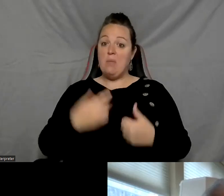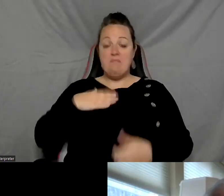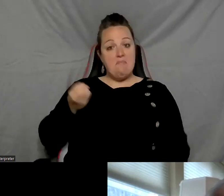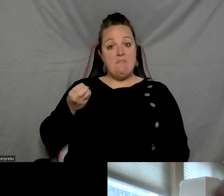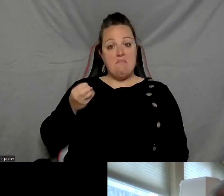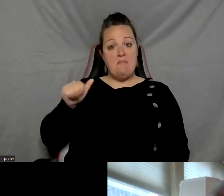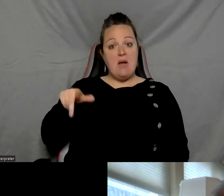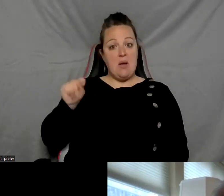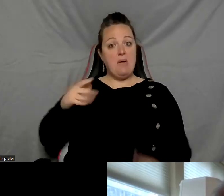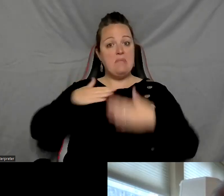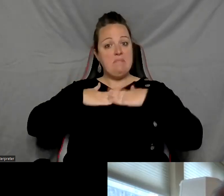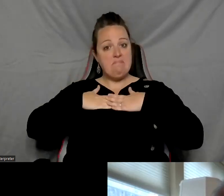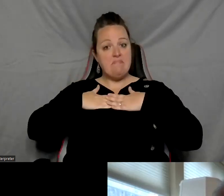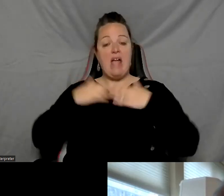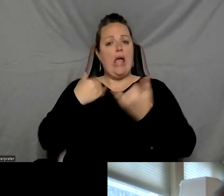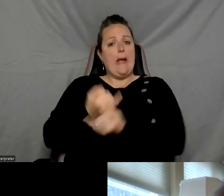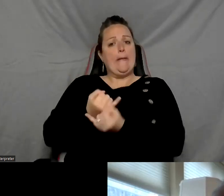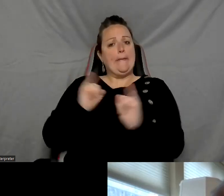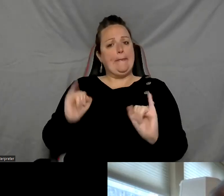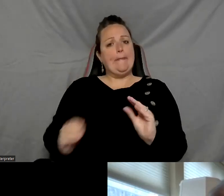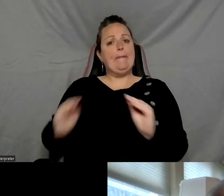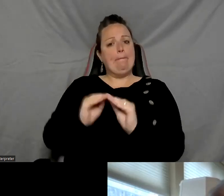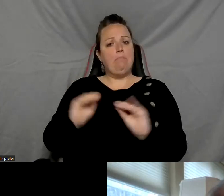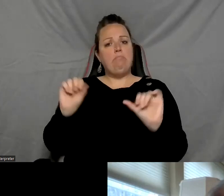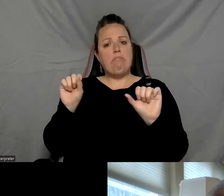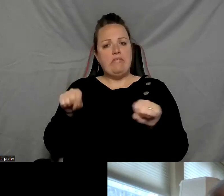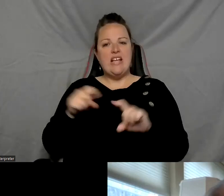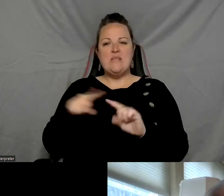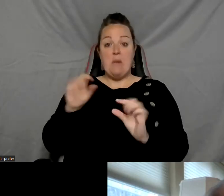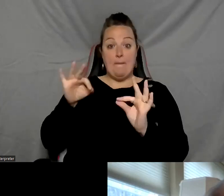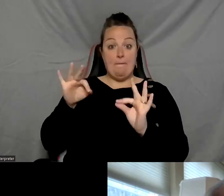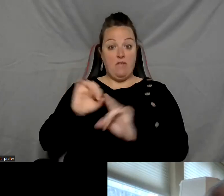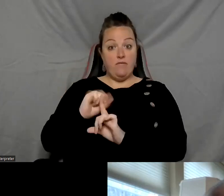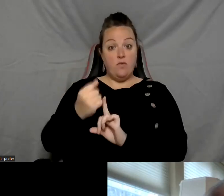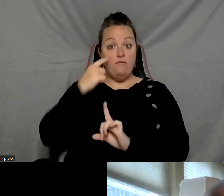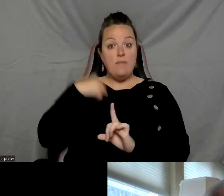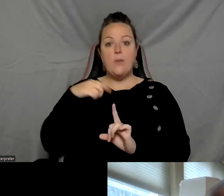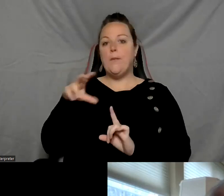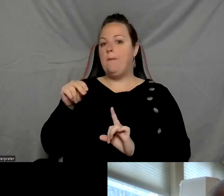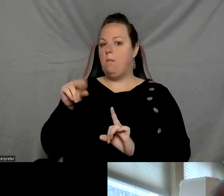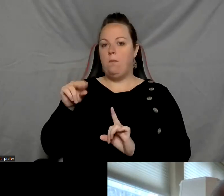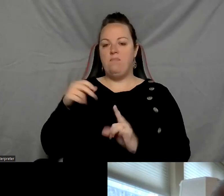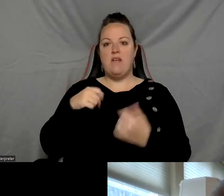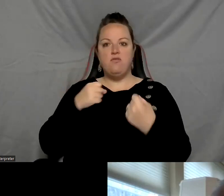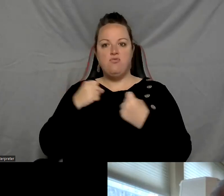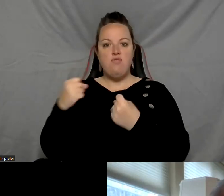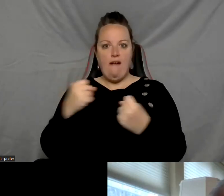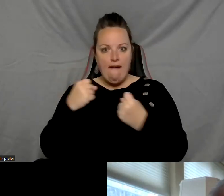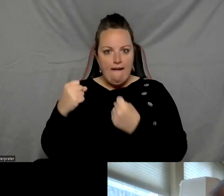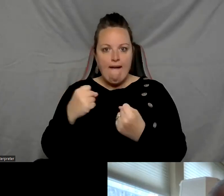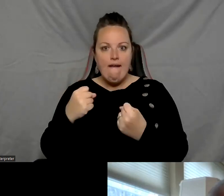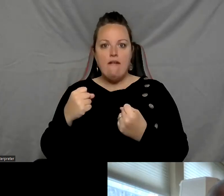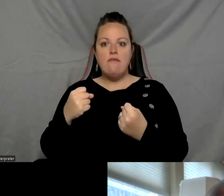though I'm more independent, it's not an ideal. I have to drive my car everywhere, and many